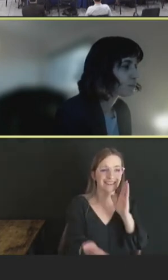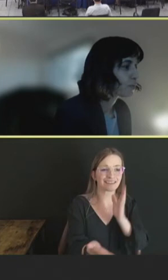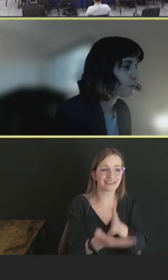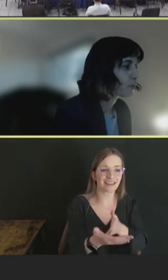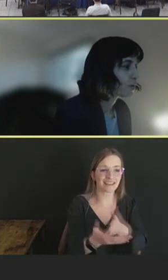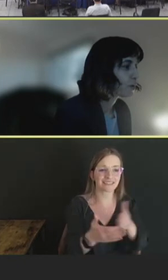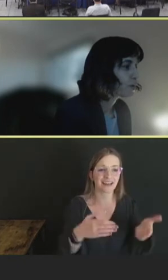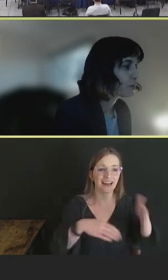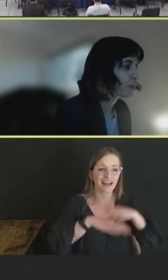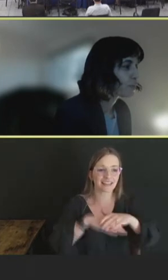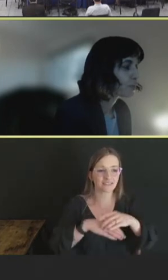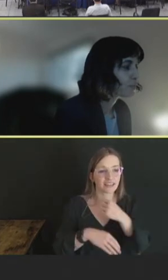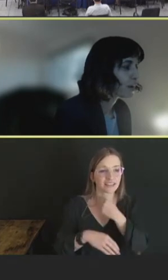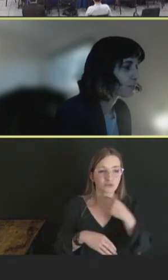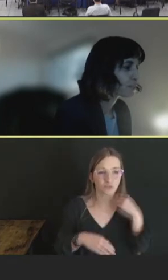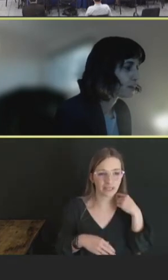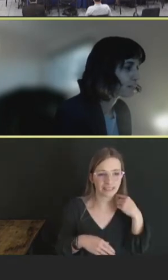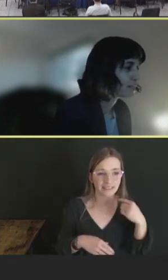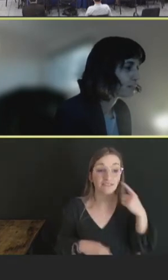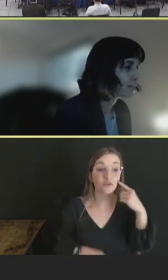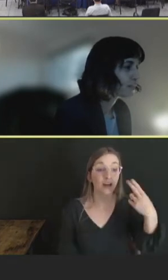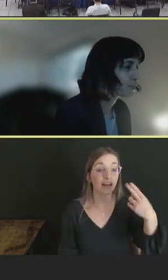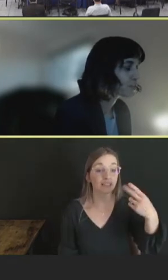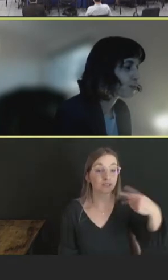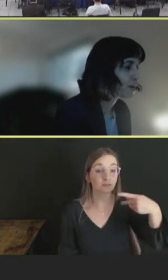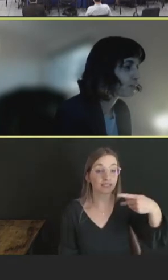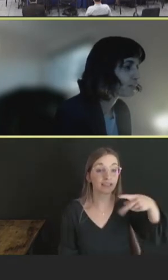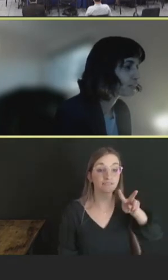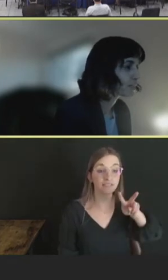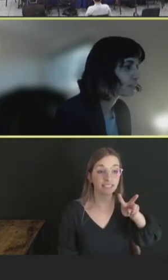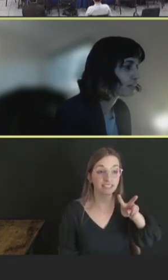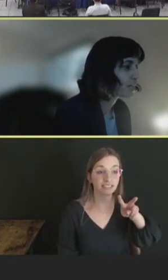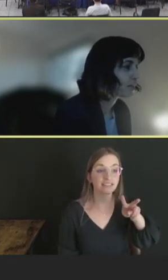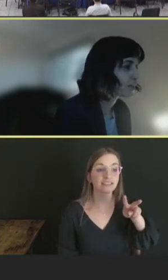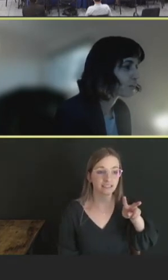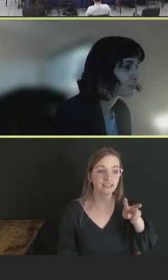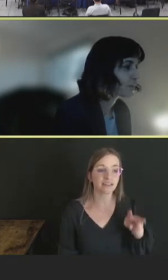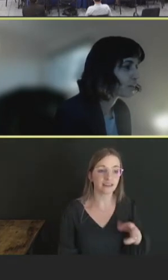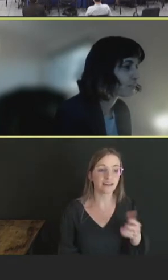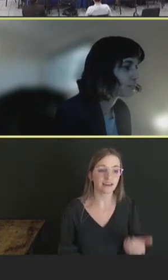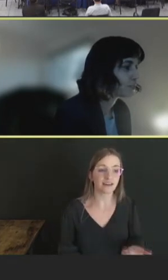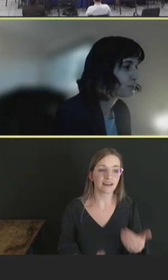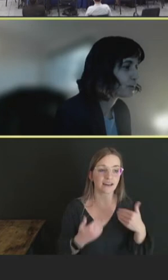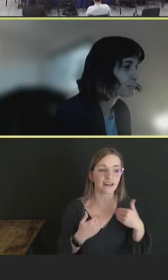For human papillomavirus vaccine, there's strong evidence against an elevated risk of GBS,